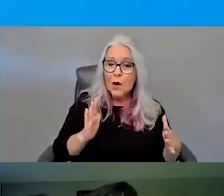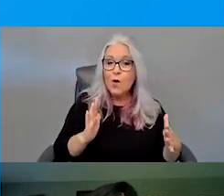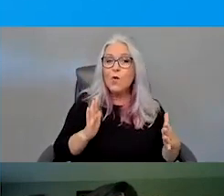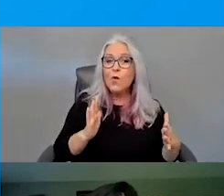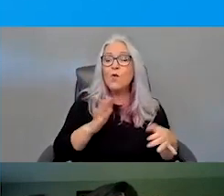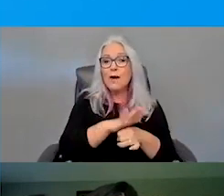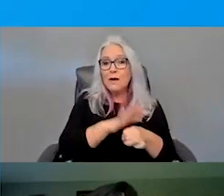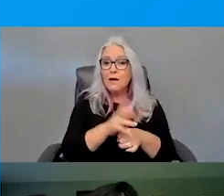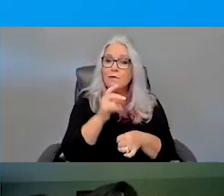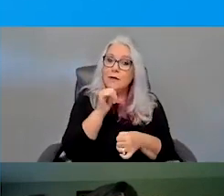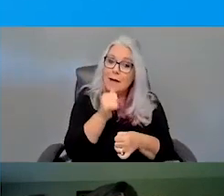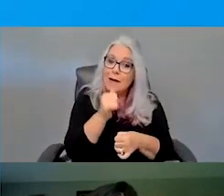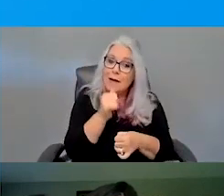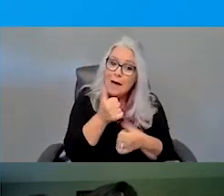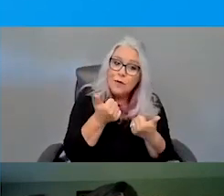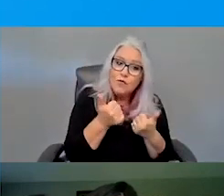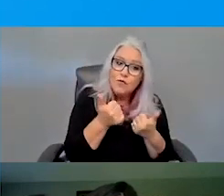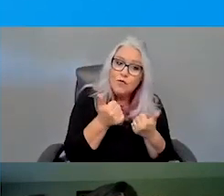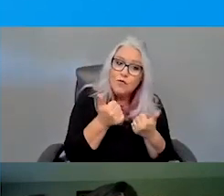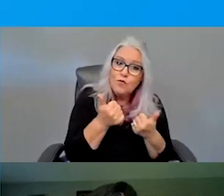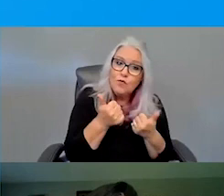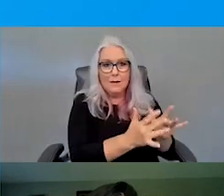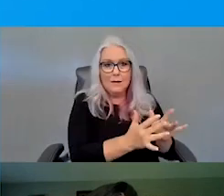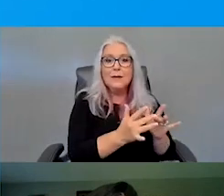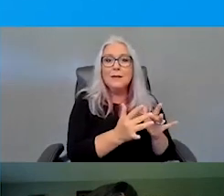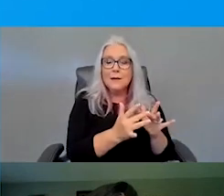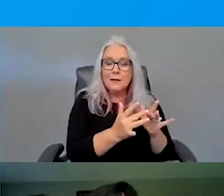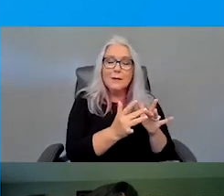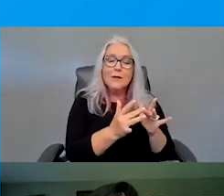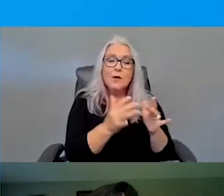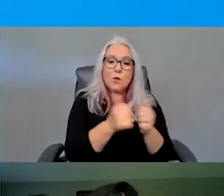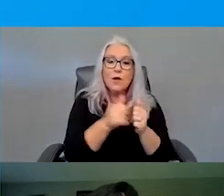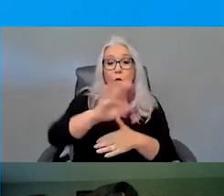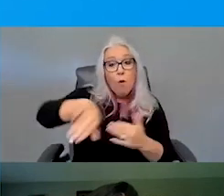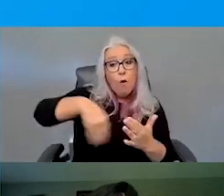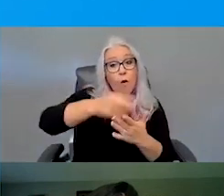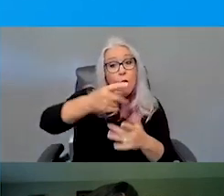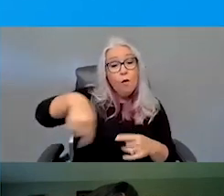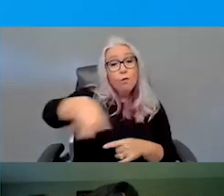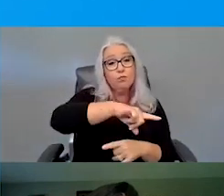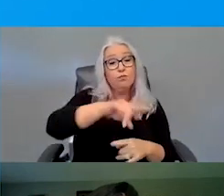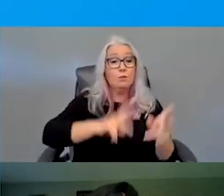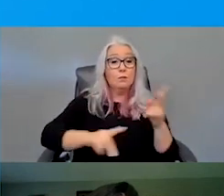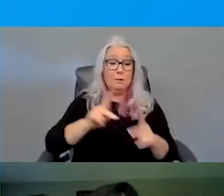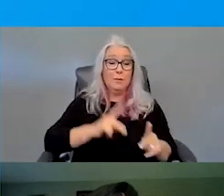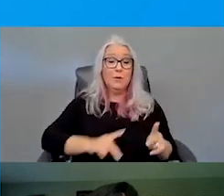reach out to people an ableist mentality. What you are looking at here is actually a FEMA slide